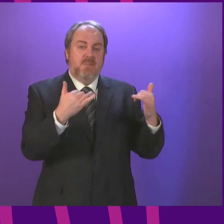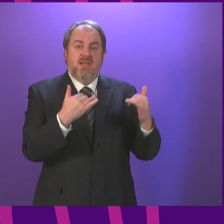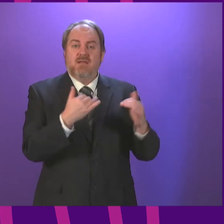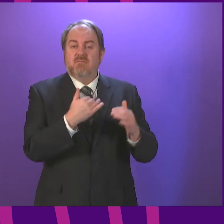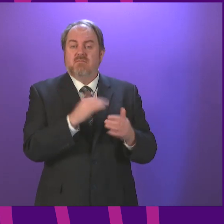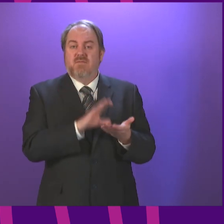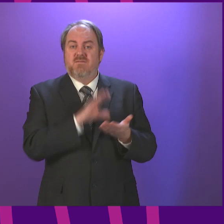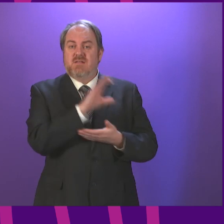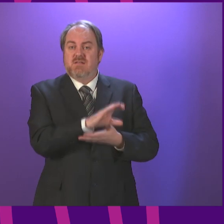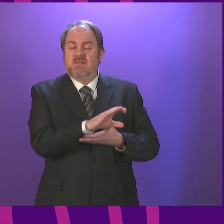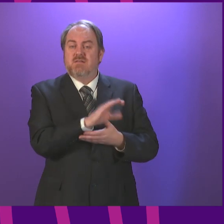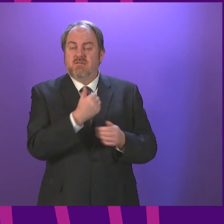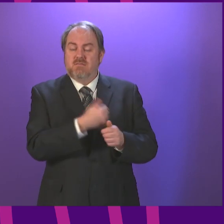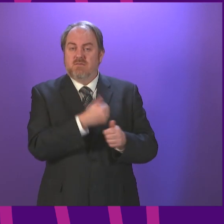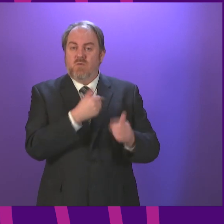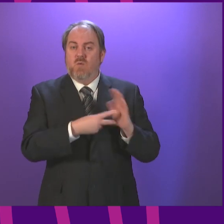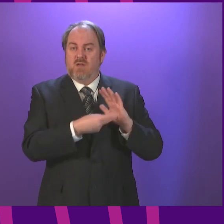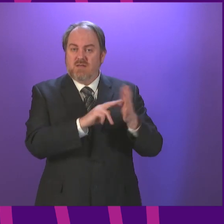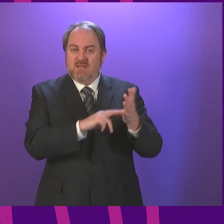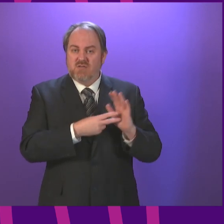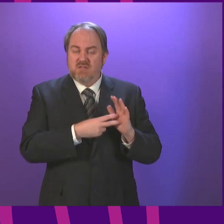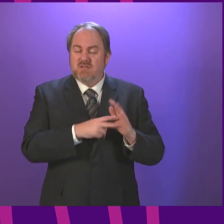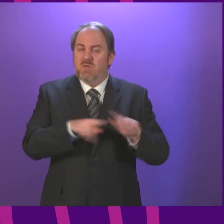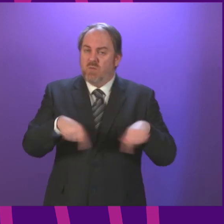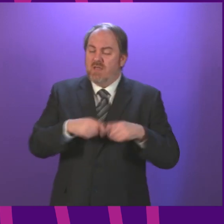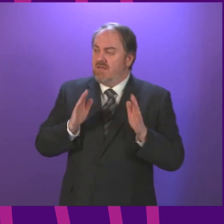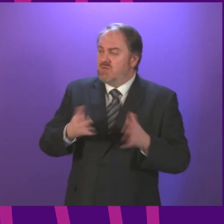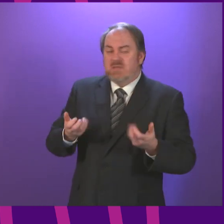to work through, recognise and resolve them.